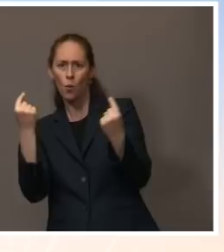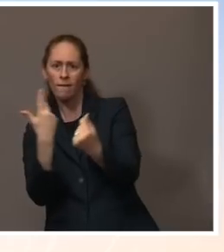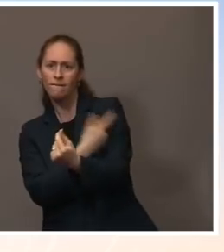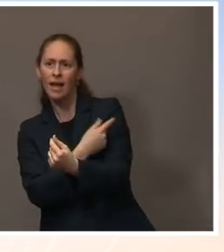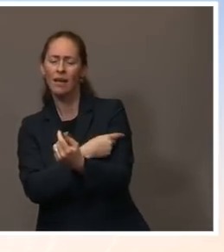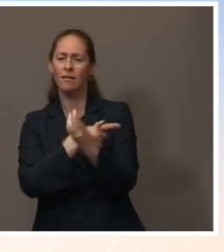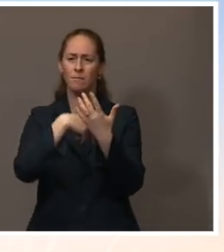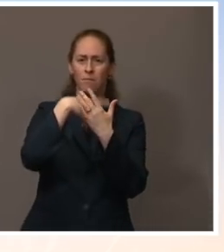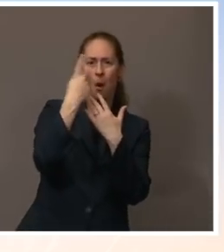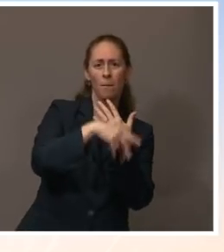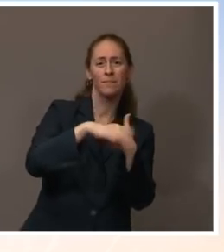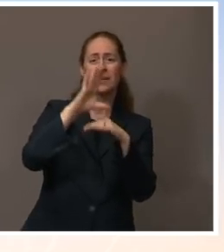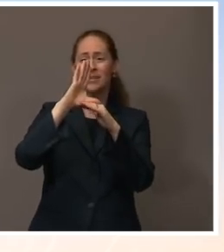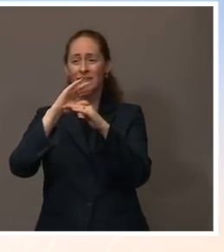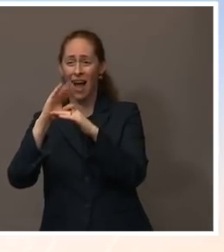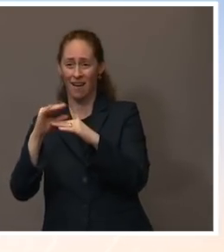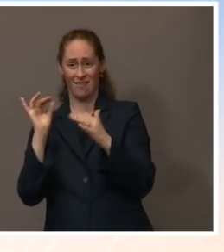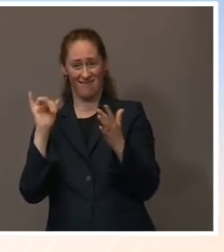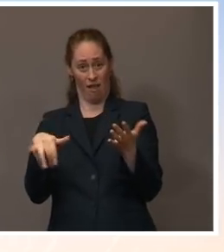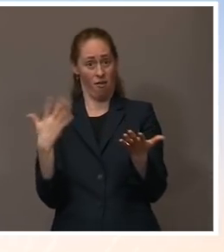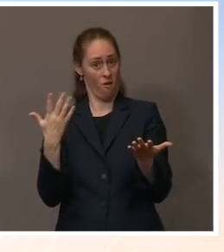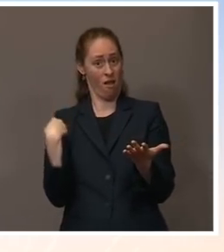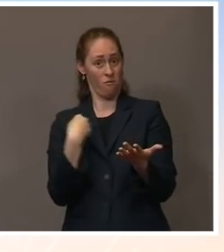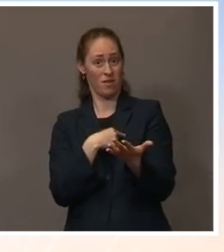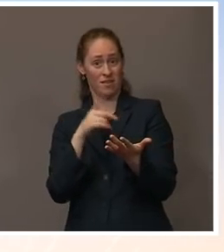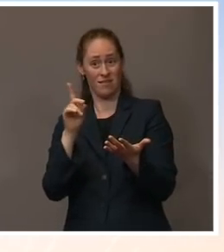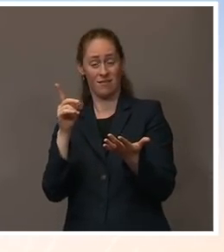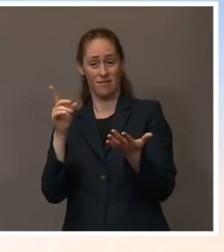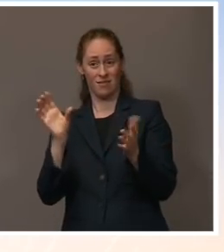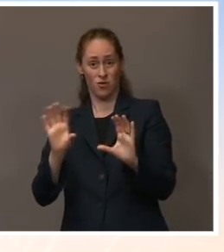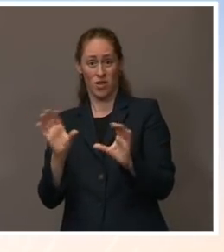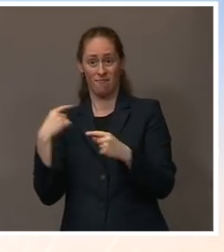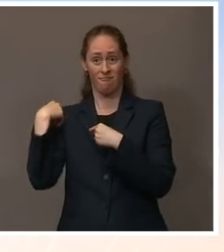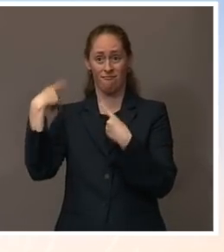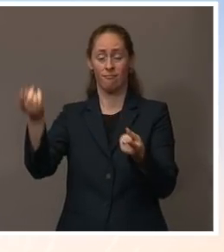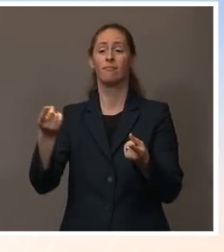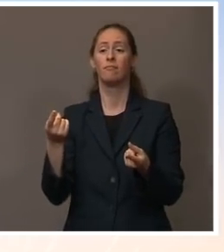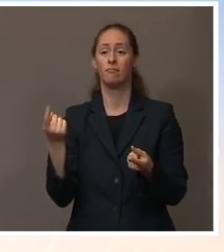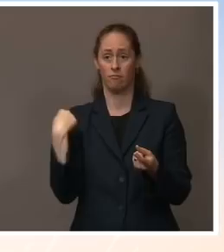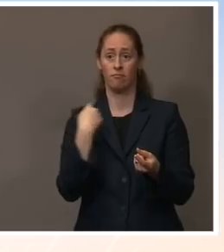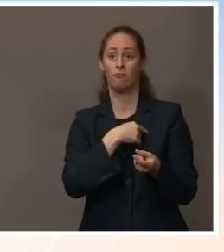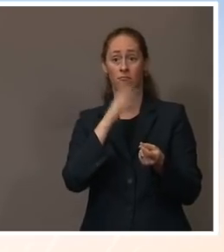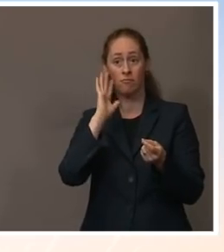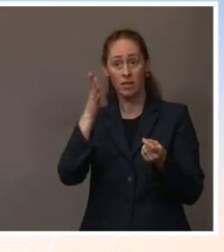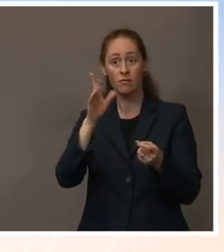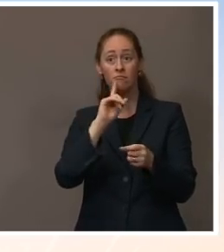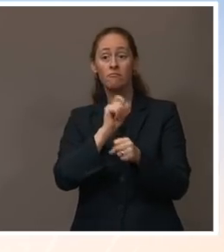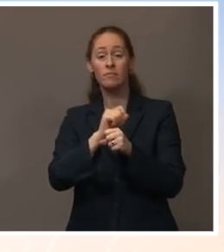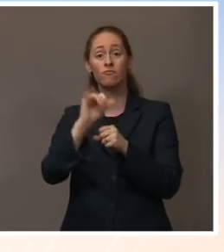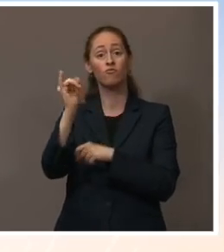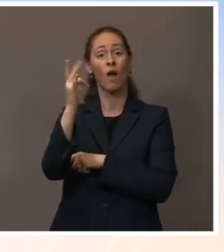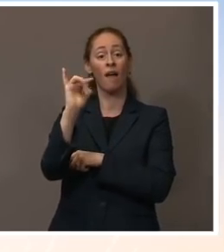That's exactly what we've done. I will note: We're not going to stop implementing these programs on July 5th. We will continue to implement them